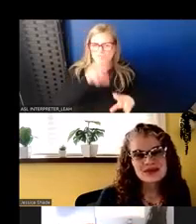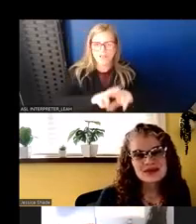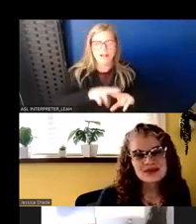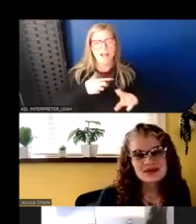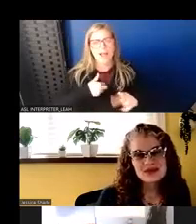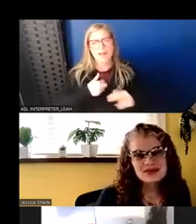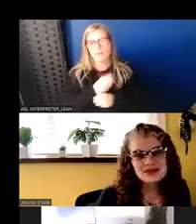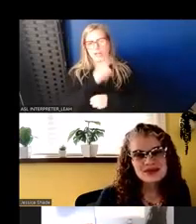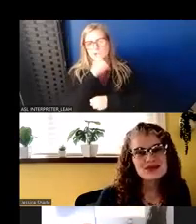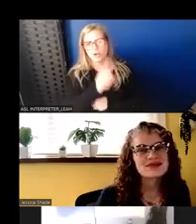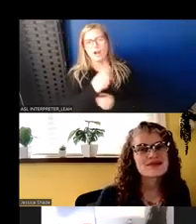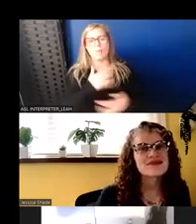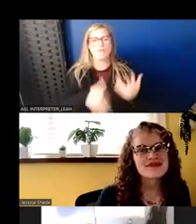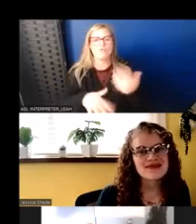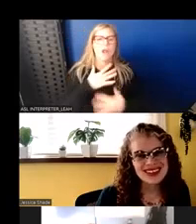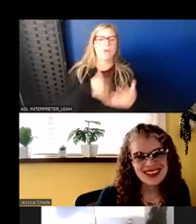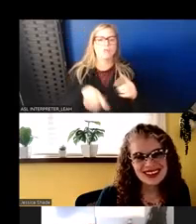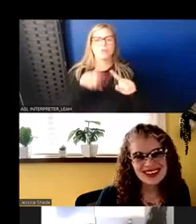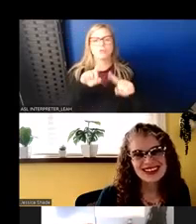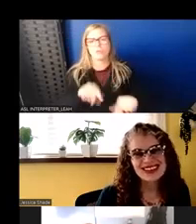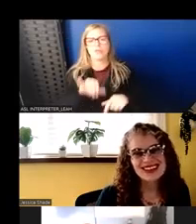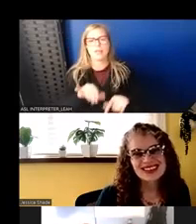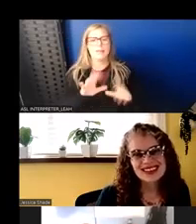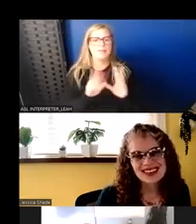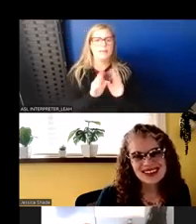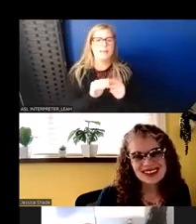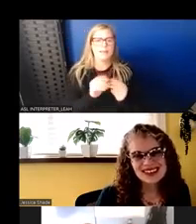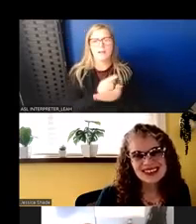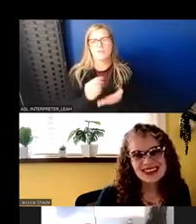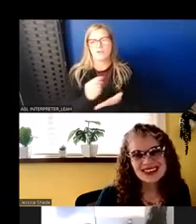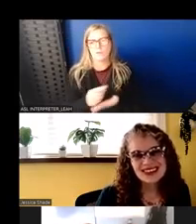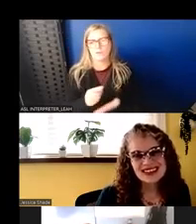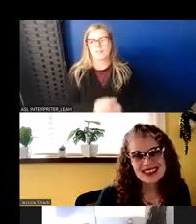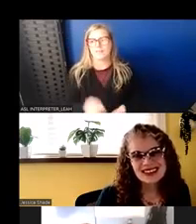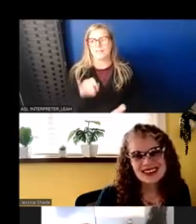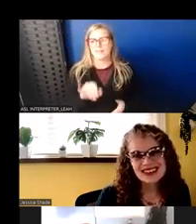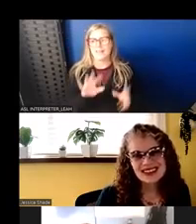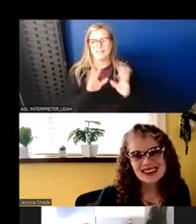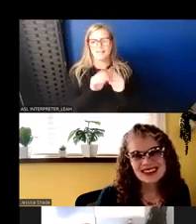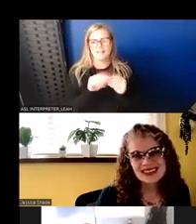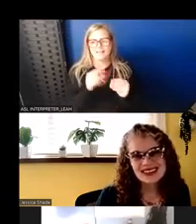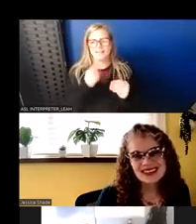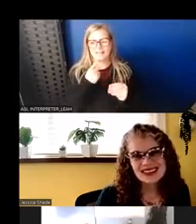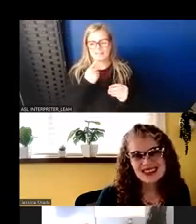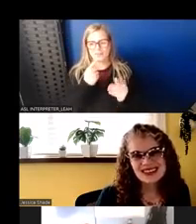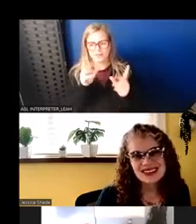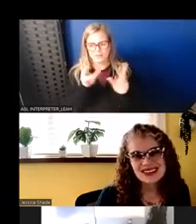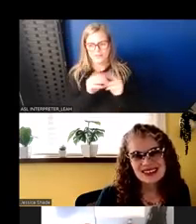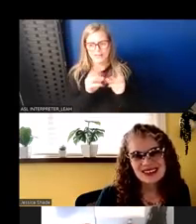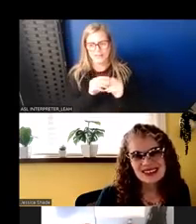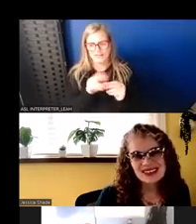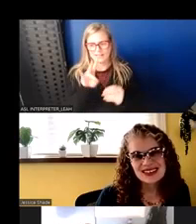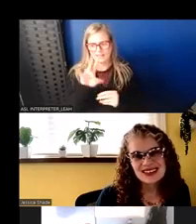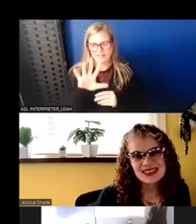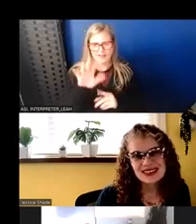meeting every week. Like this team was like let's meet every week or every other week for 75 minutes, and we crossed over that academic